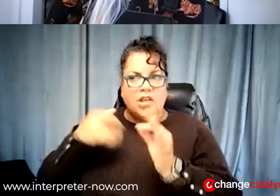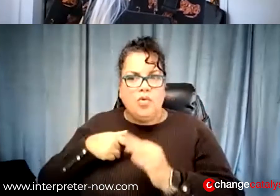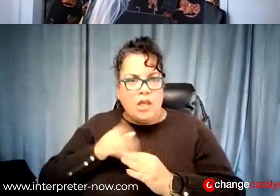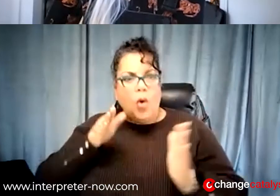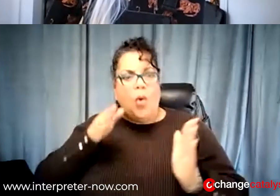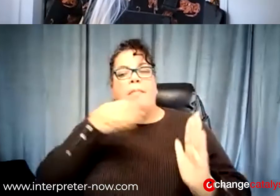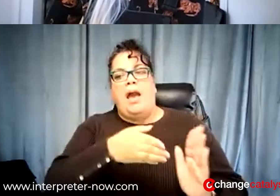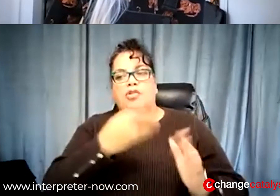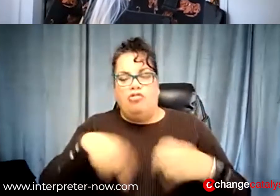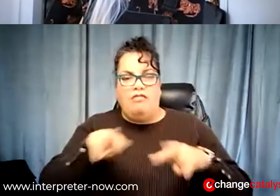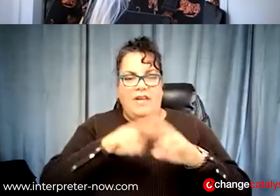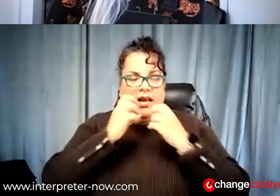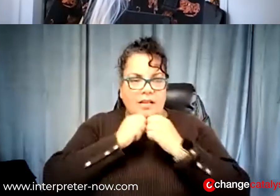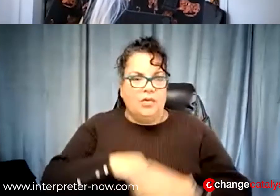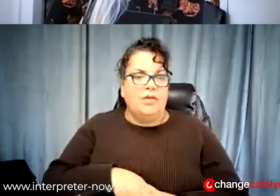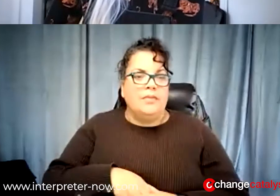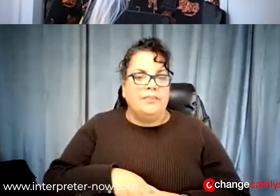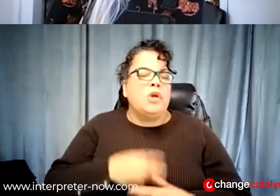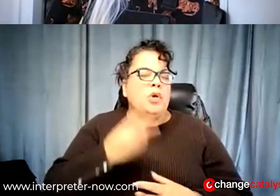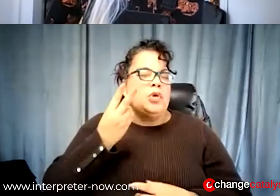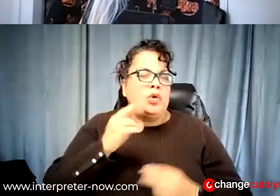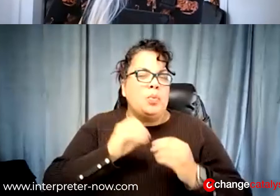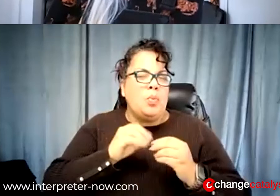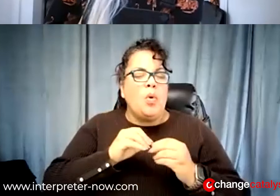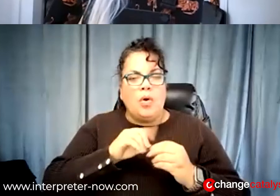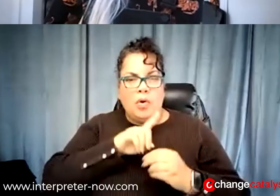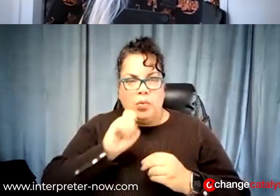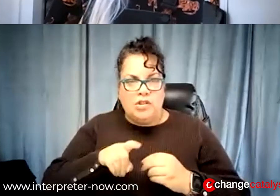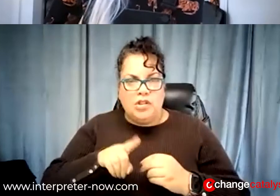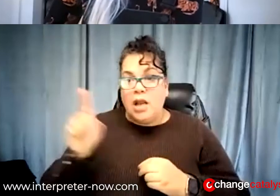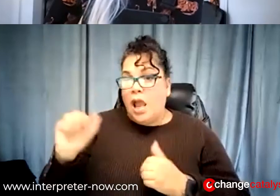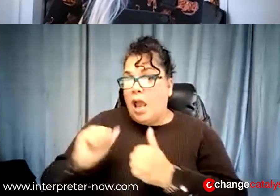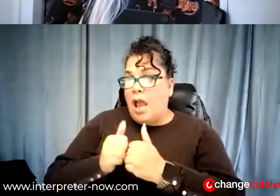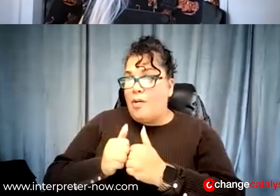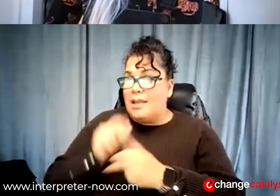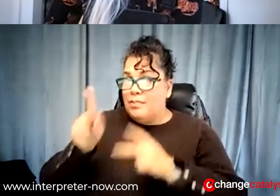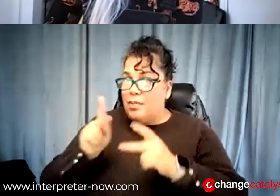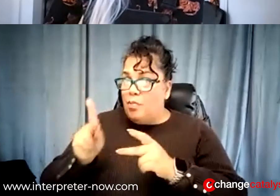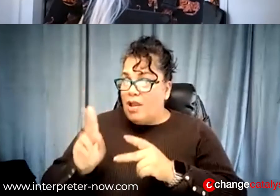One is, where can people learn more and get involved? Yeah, it's OwnTrail.com.